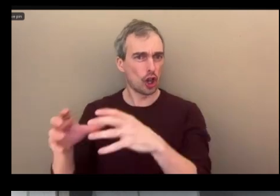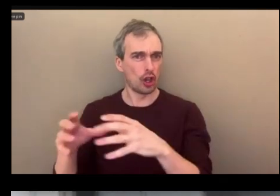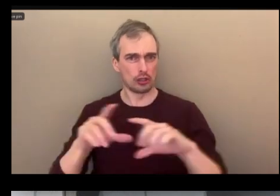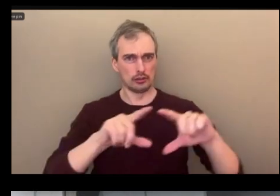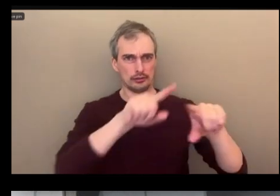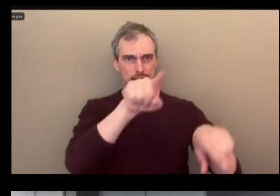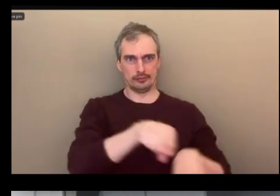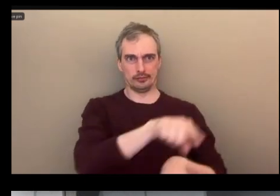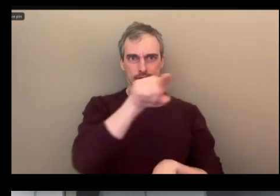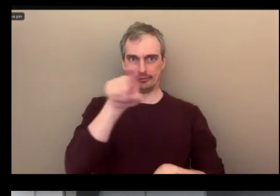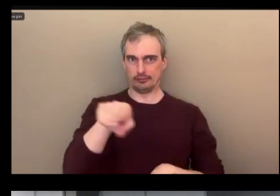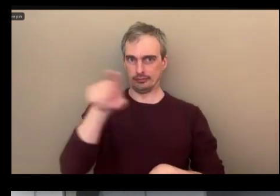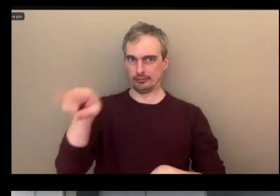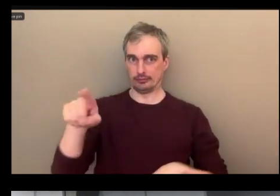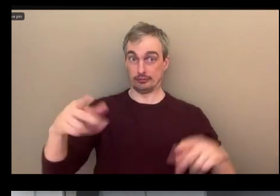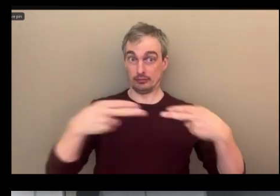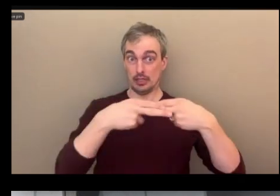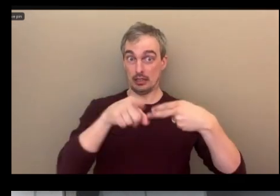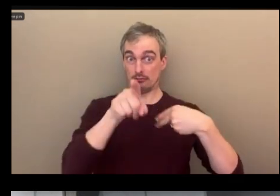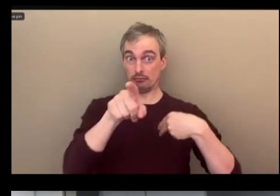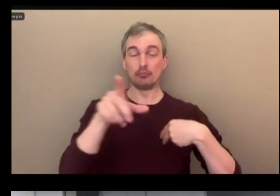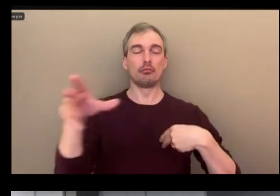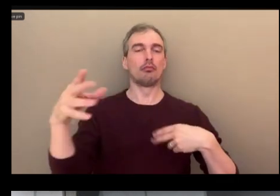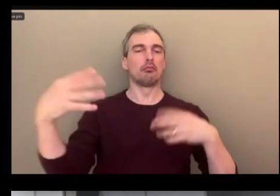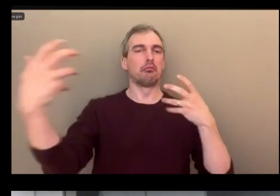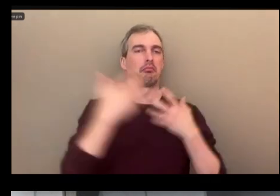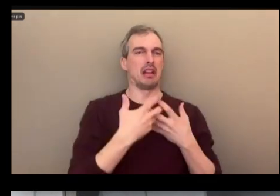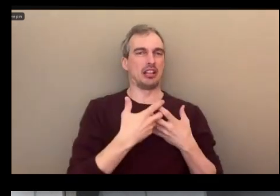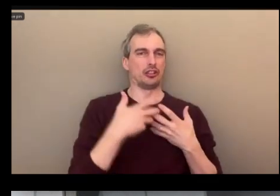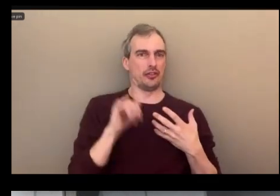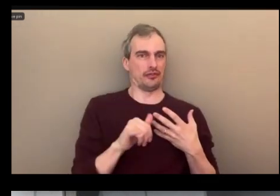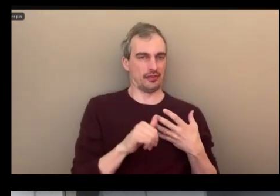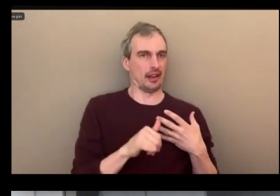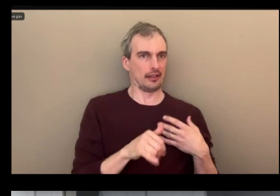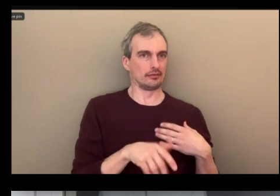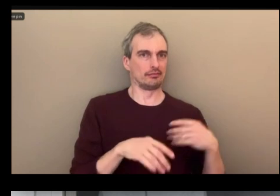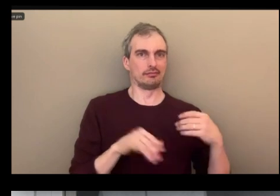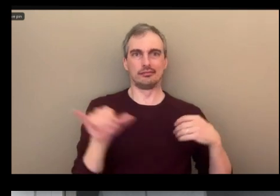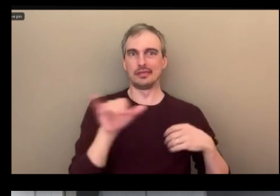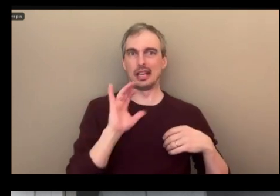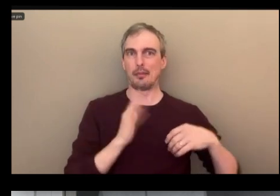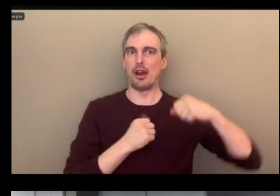a multipurpose place that felt safe to people, but also, we could do more than just one particular thing.